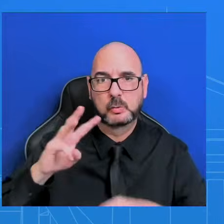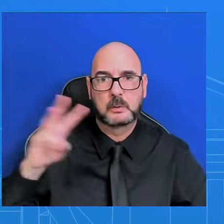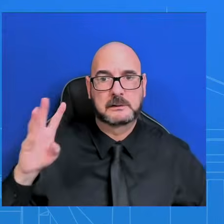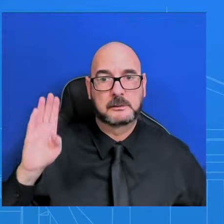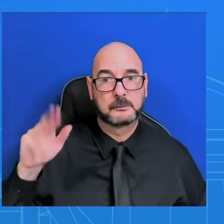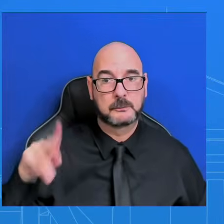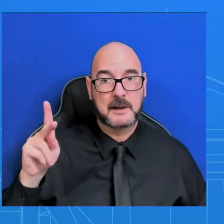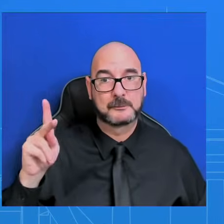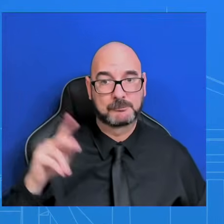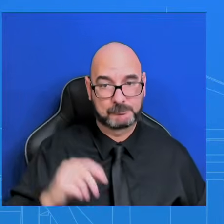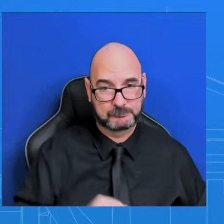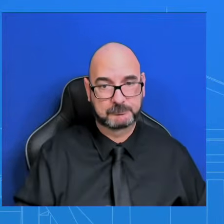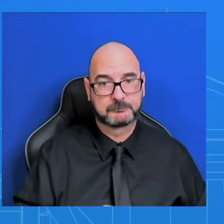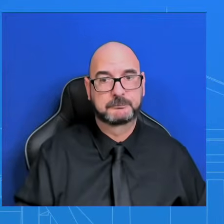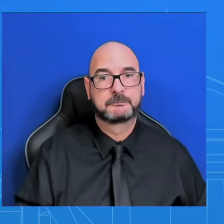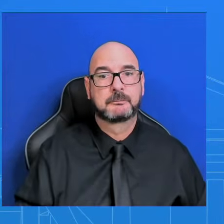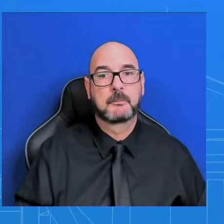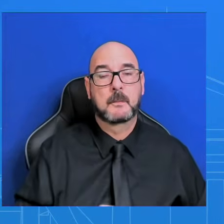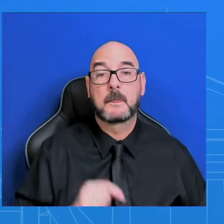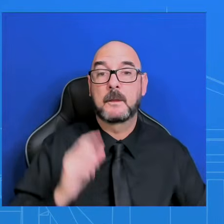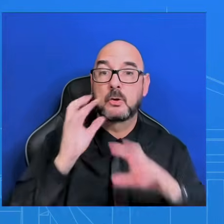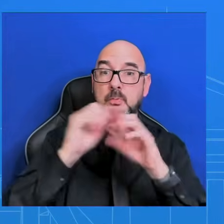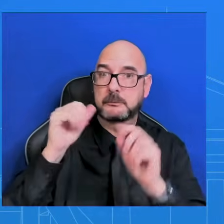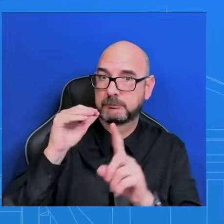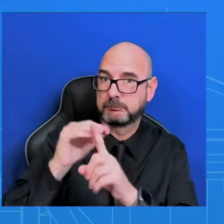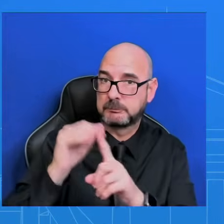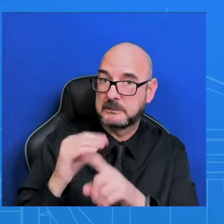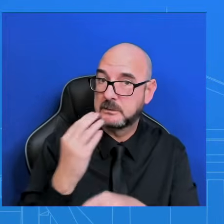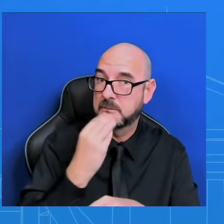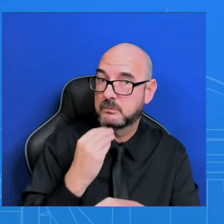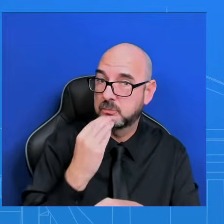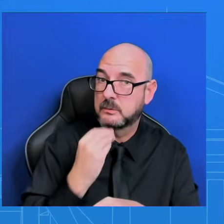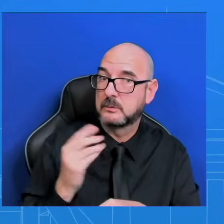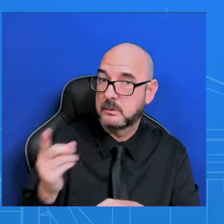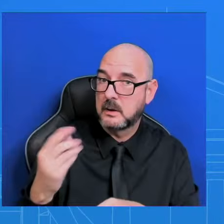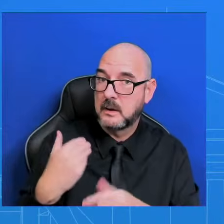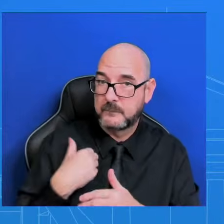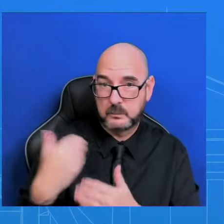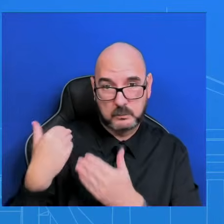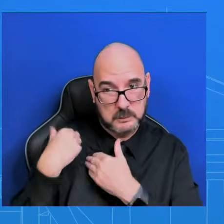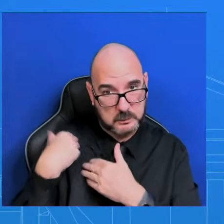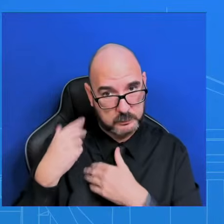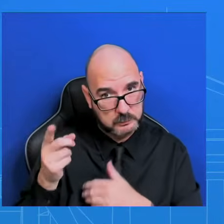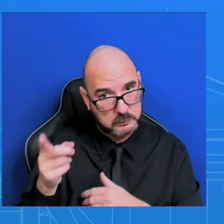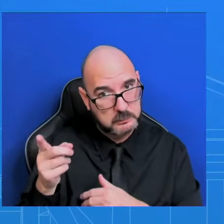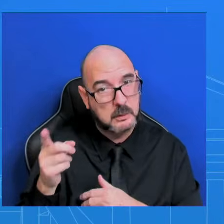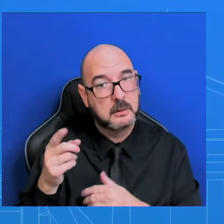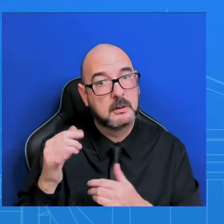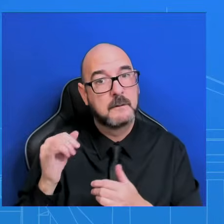even as it maintains military pressure on Hamas and its leaders, to reduce civilian harm and to protect the innocents.